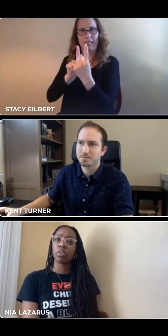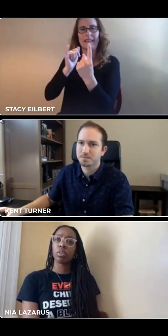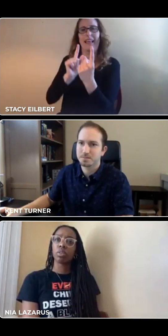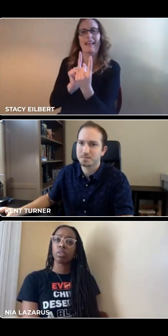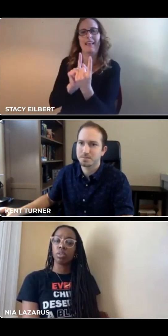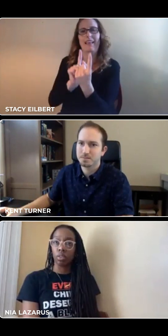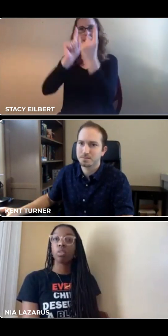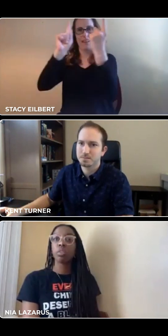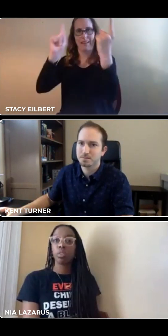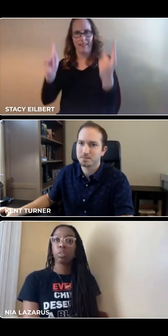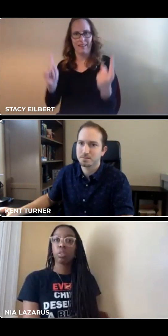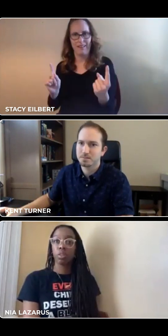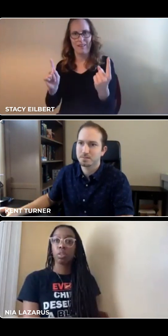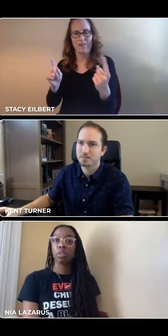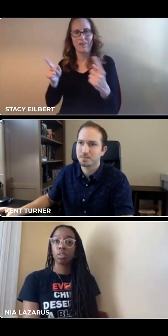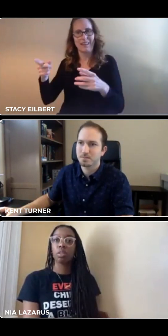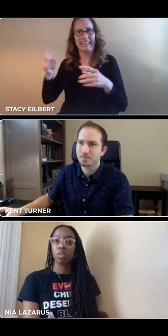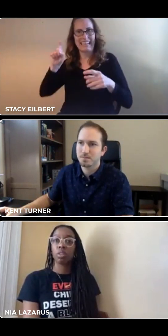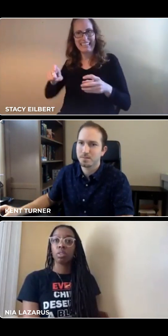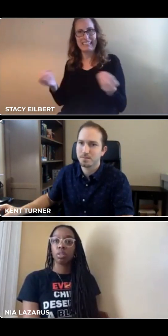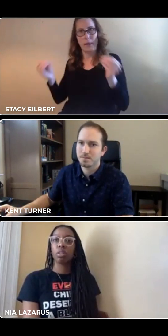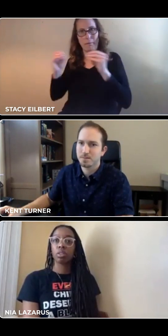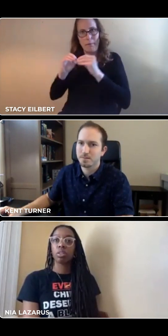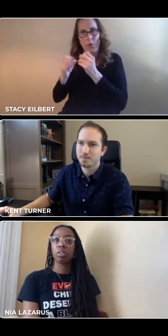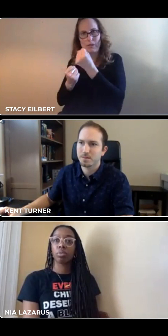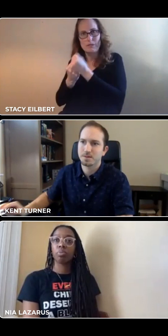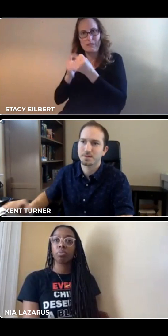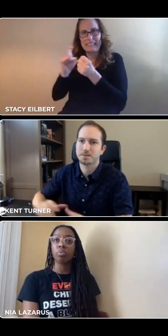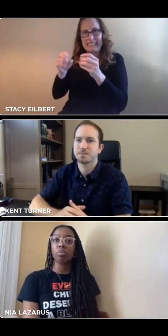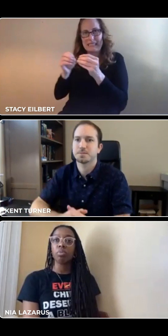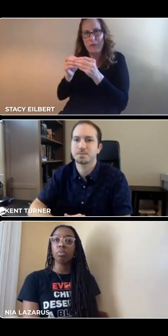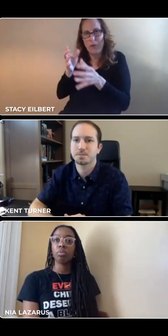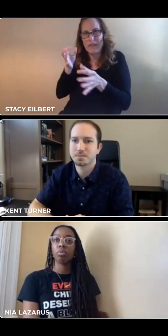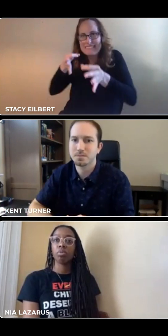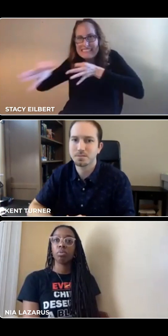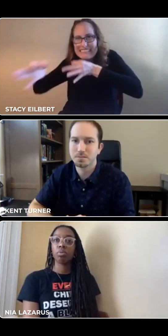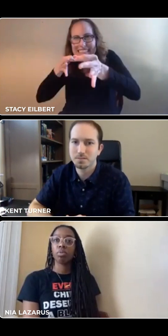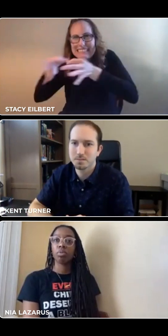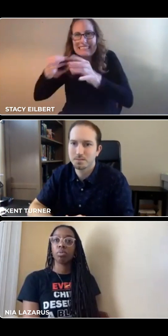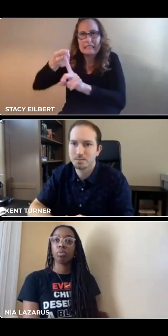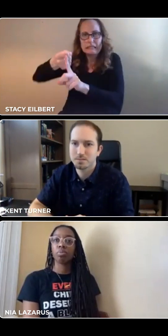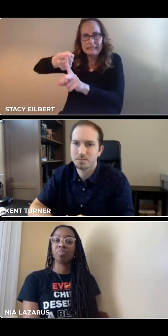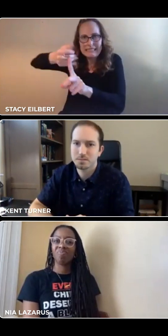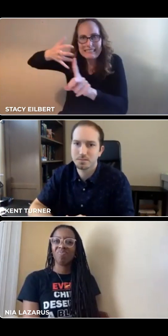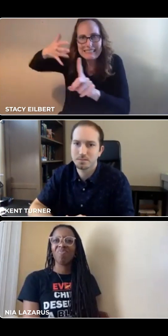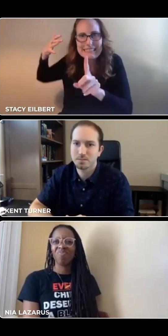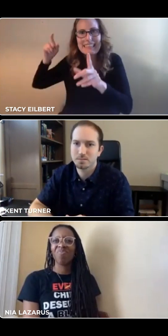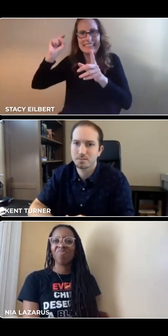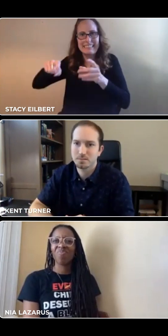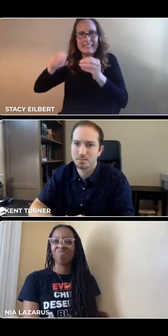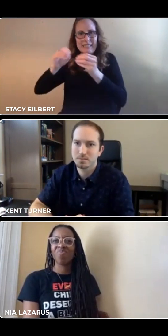even within the regular classroom setting. And now that we're doing distance